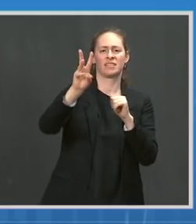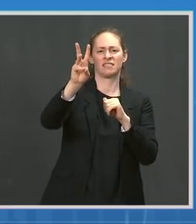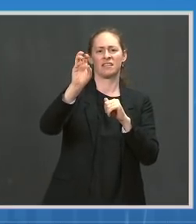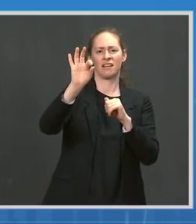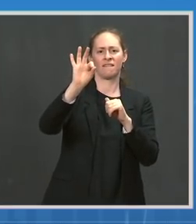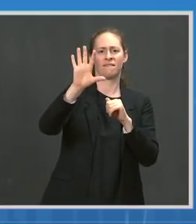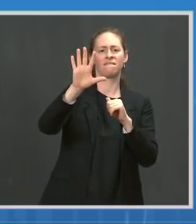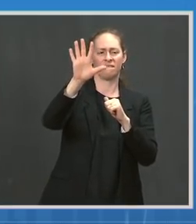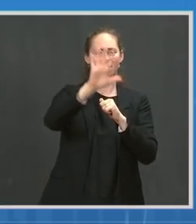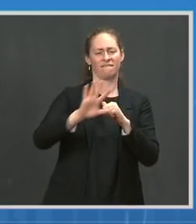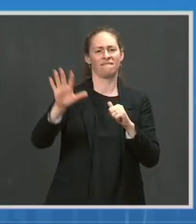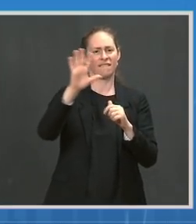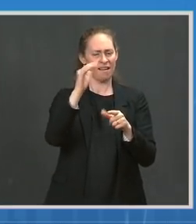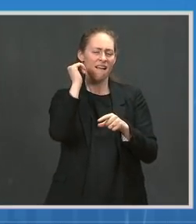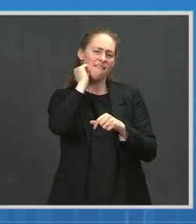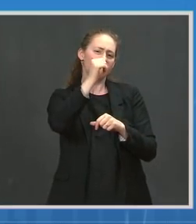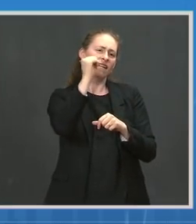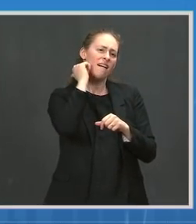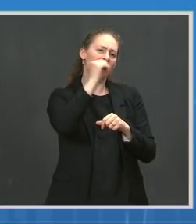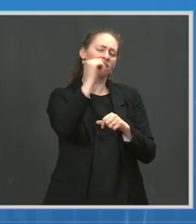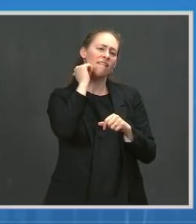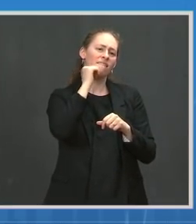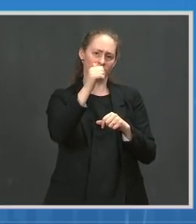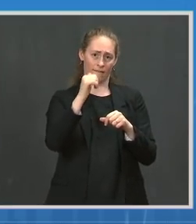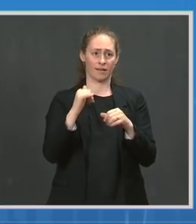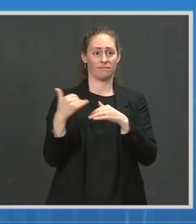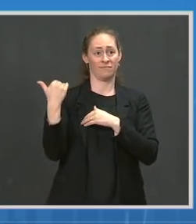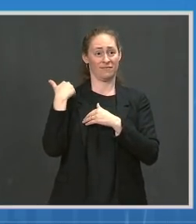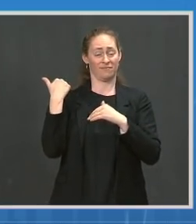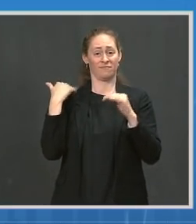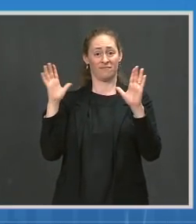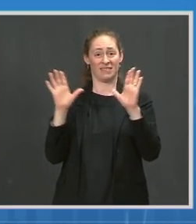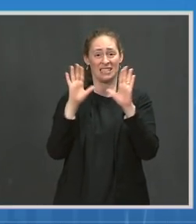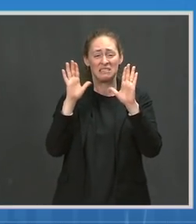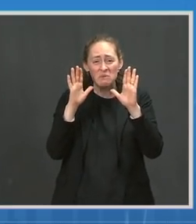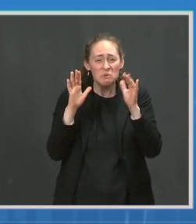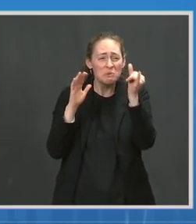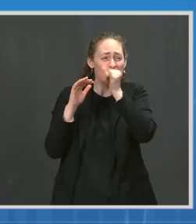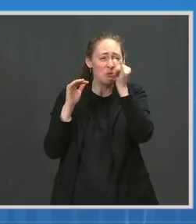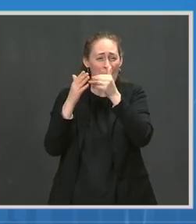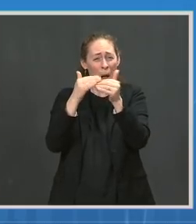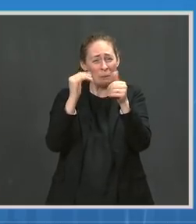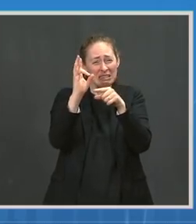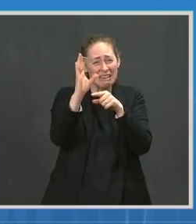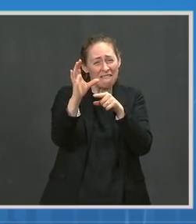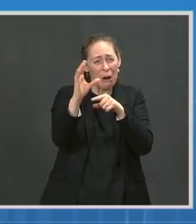Sunday, we again saw almost 700 deaths in a single day. In good news,